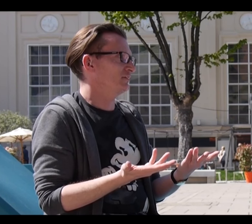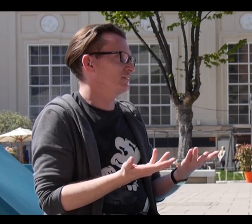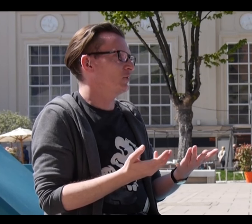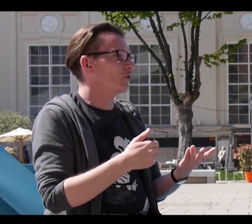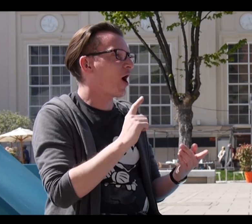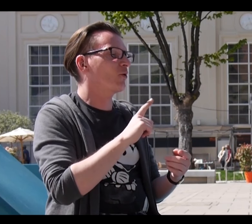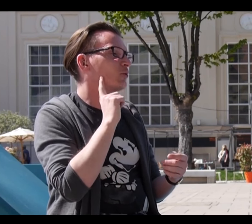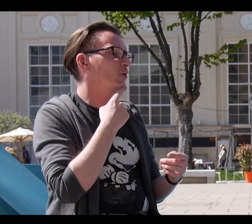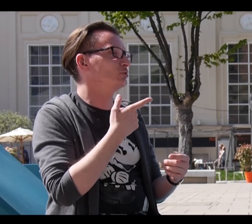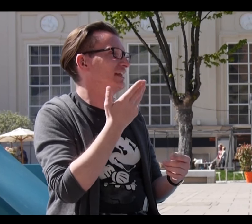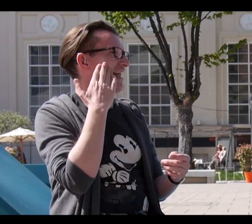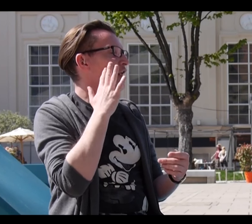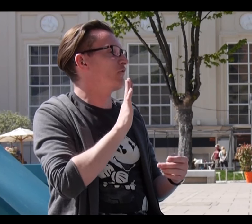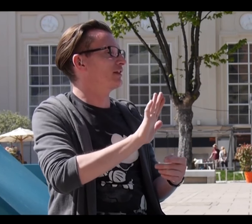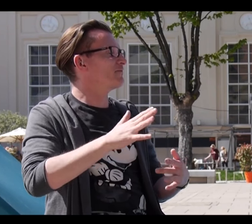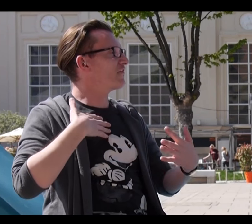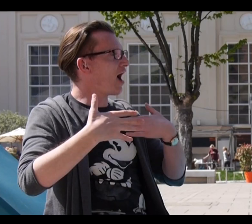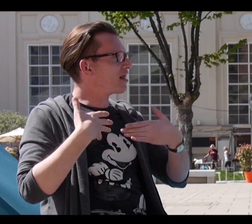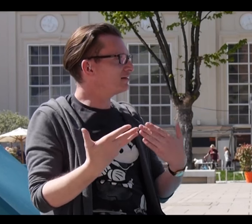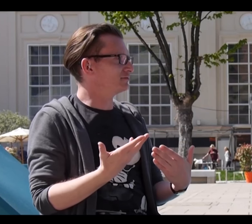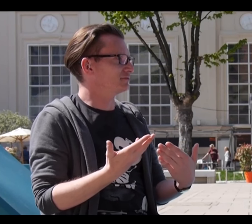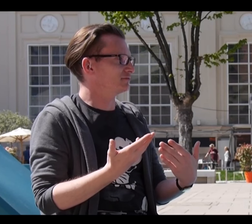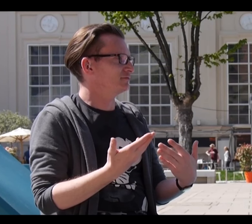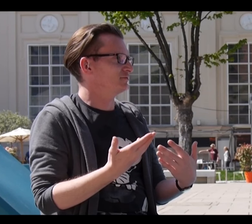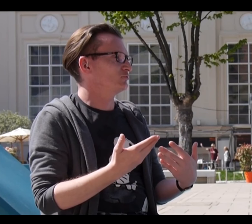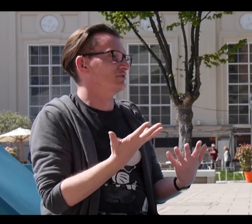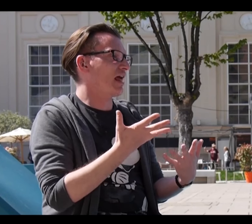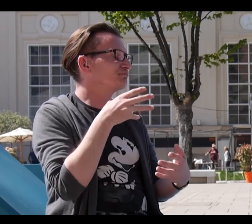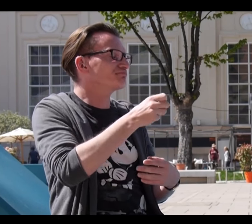Deaf people are very attentive, how somebody is acting - we can respond rapidly.